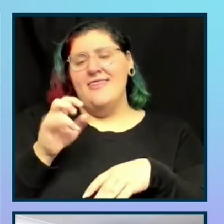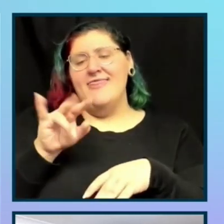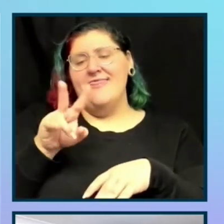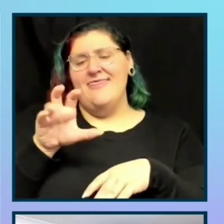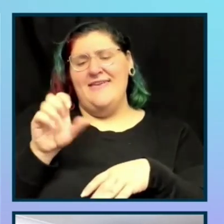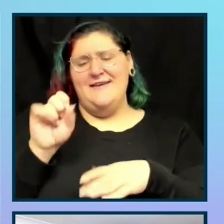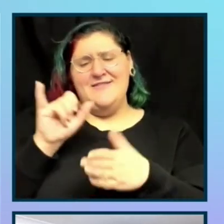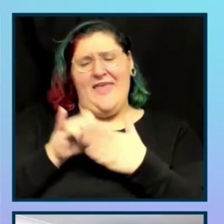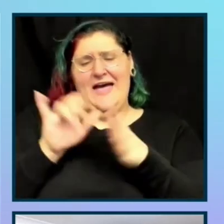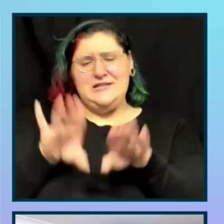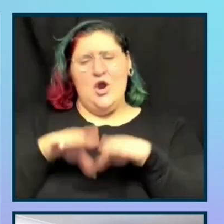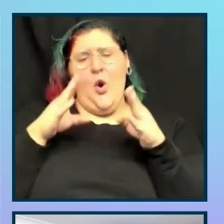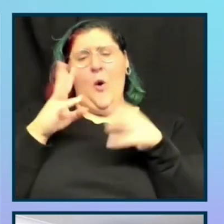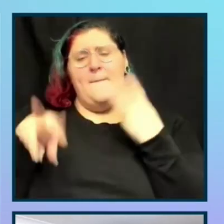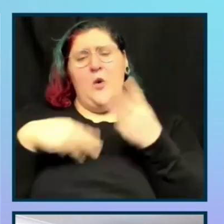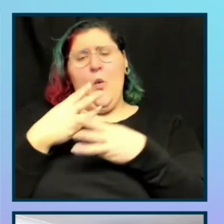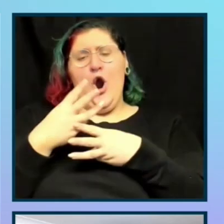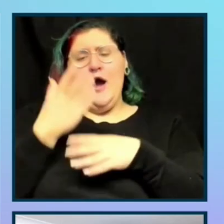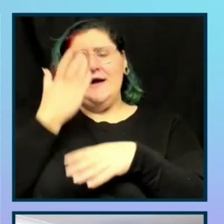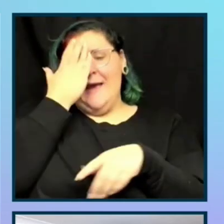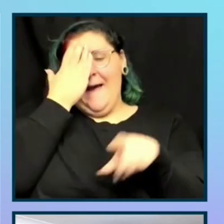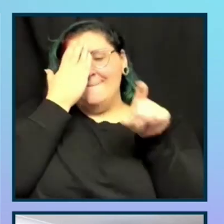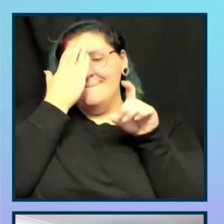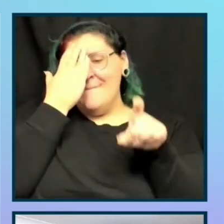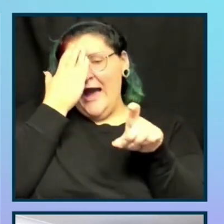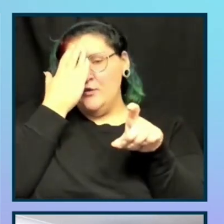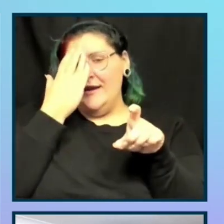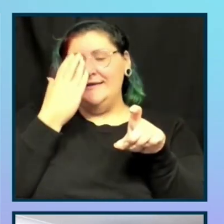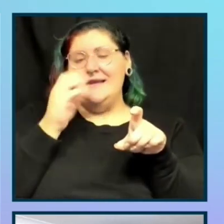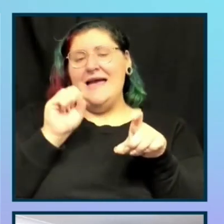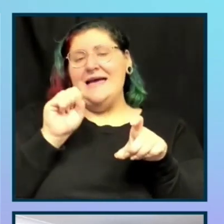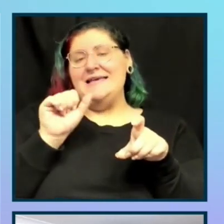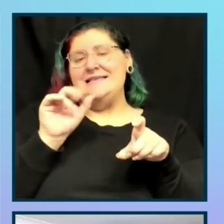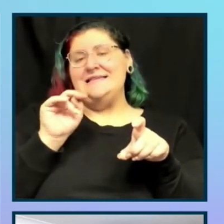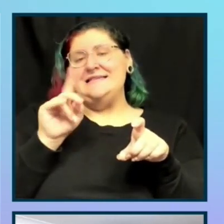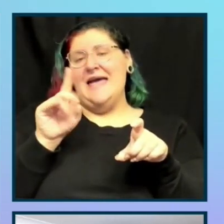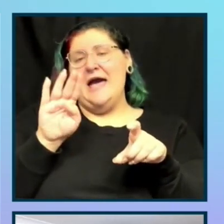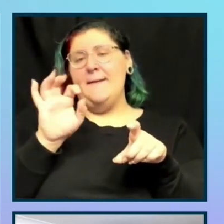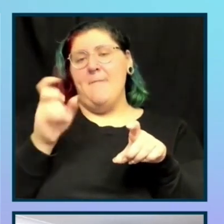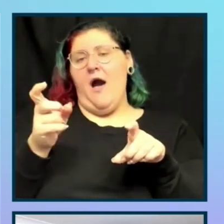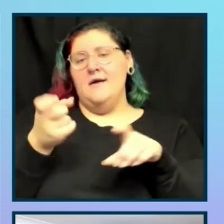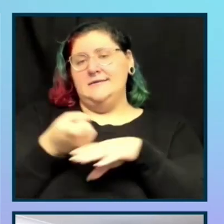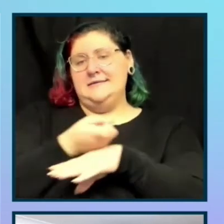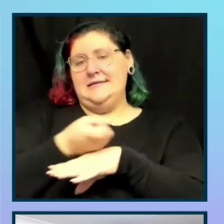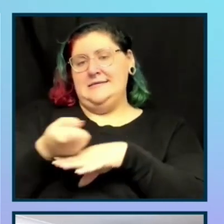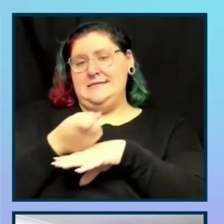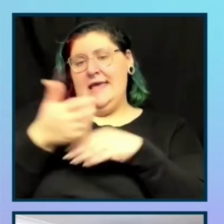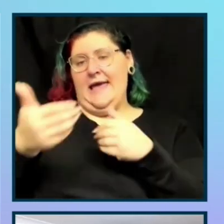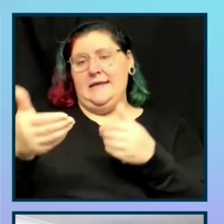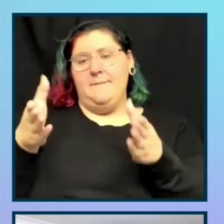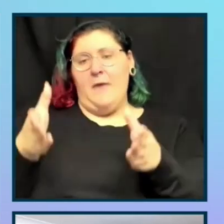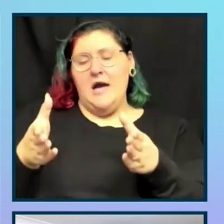So take all the fun fantasies of squash buckling and swordsmanship you may have had as a child